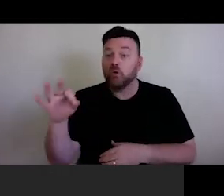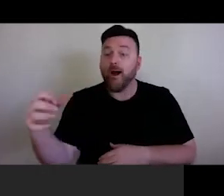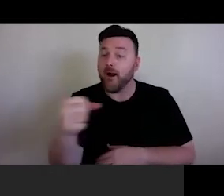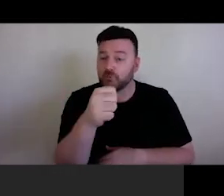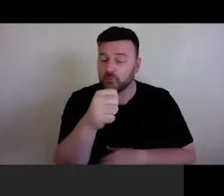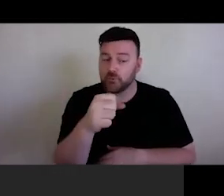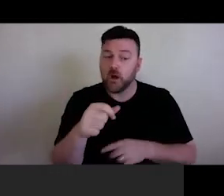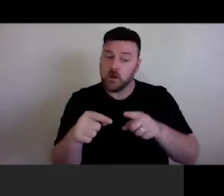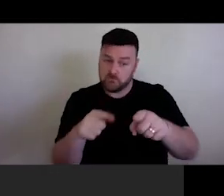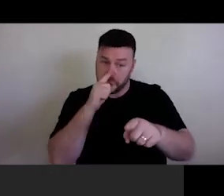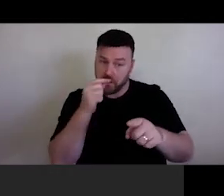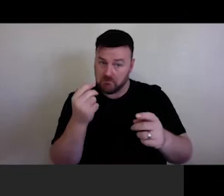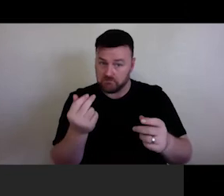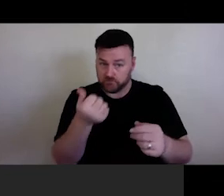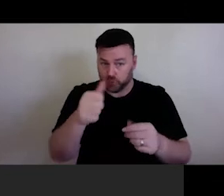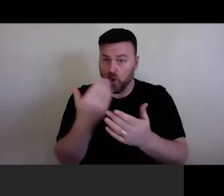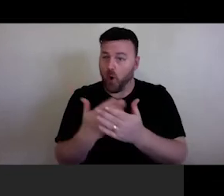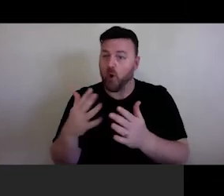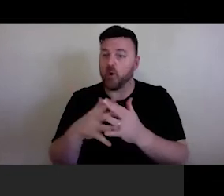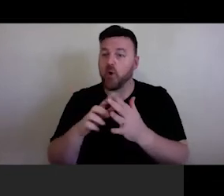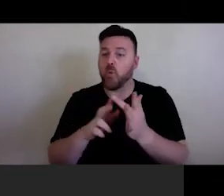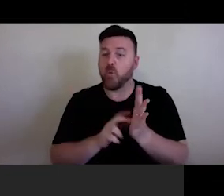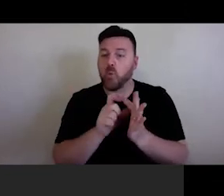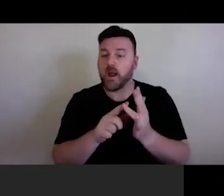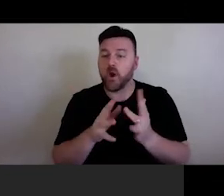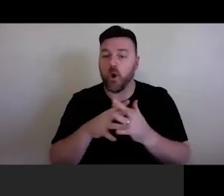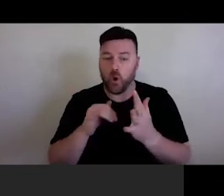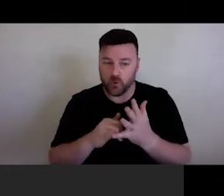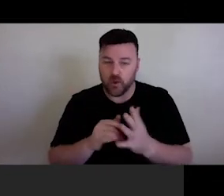is available for Windows as well. For the purposes on this, we put you